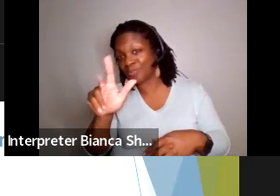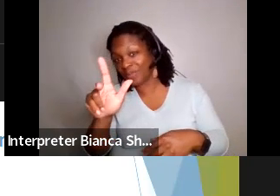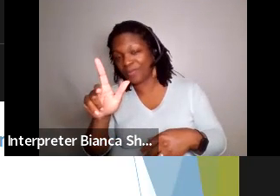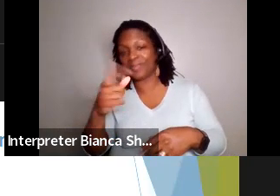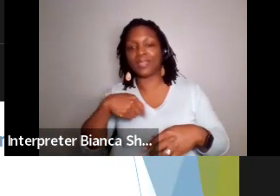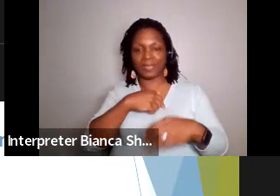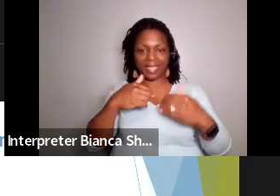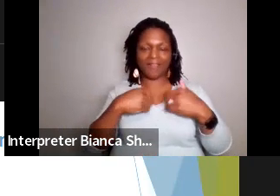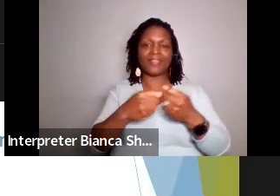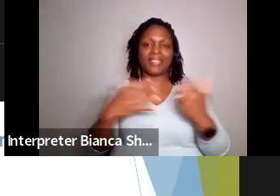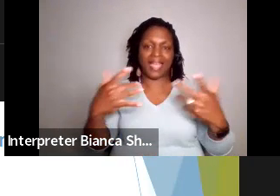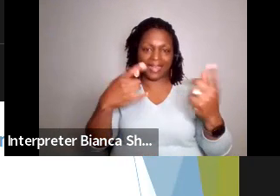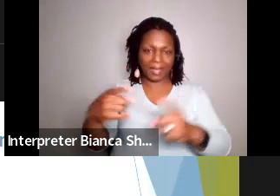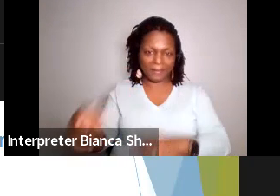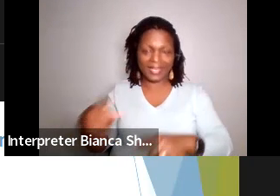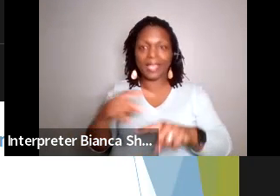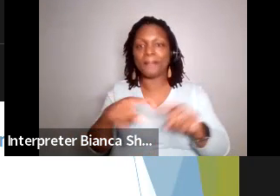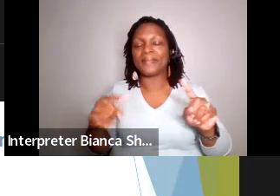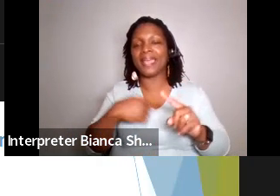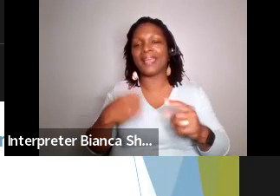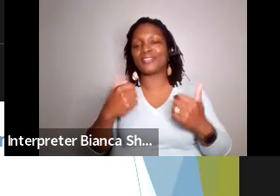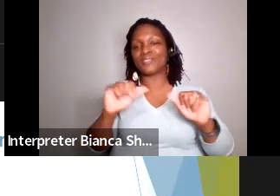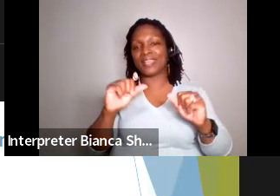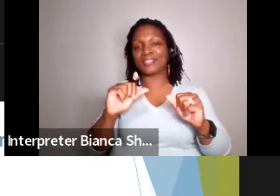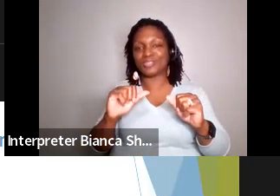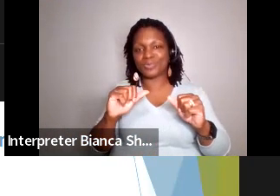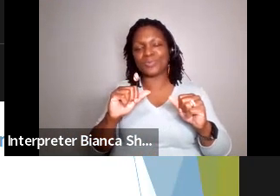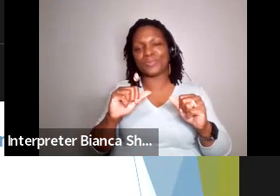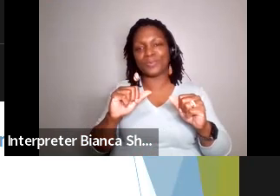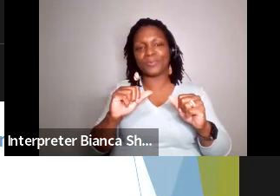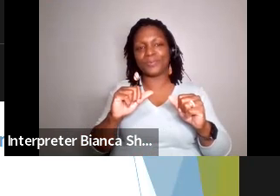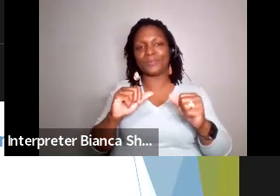We have a whole lot going on, but I tried to hit the highlights here.